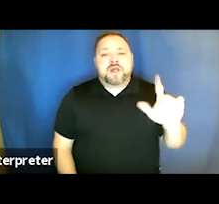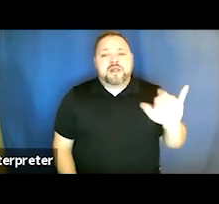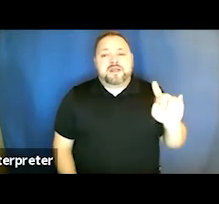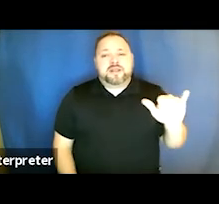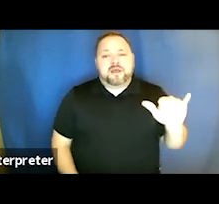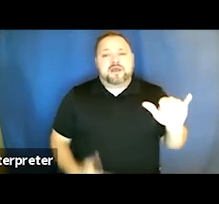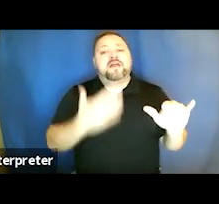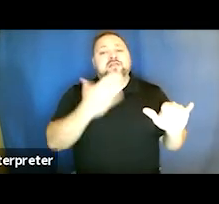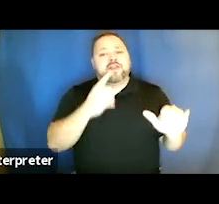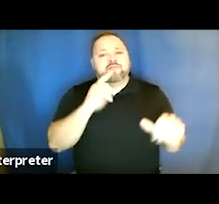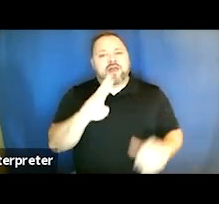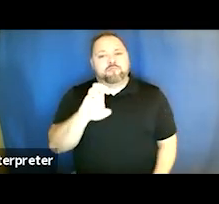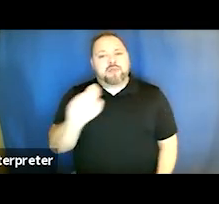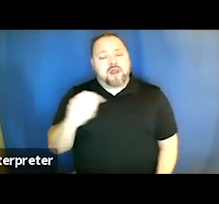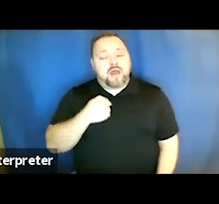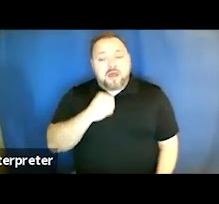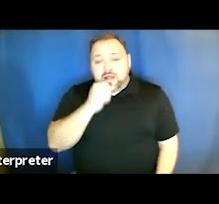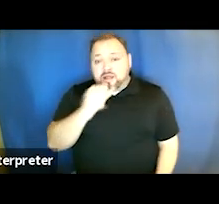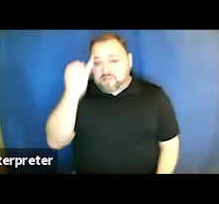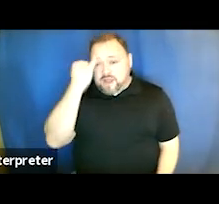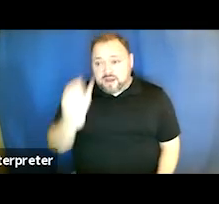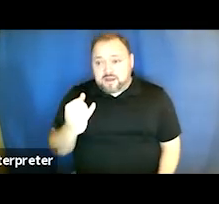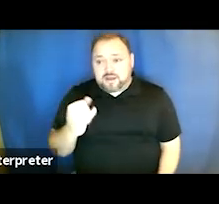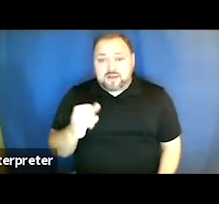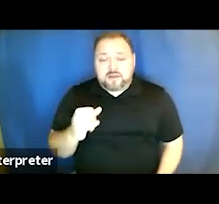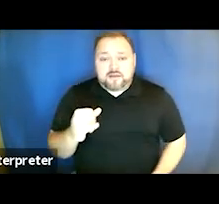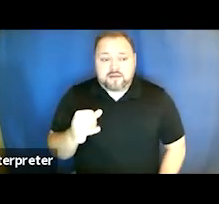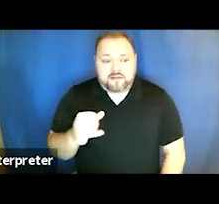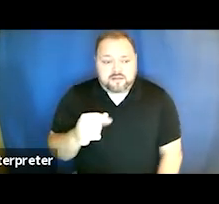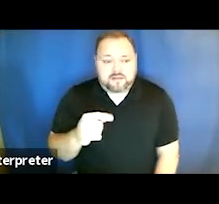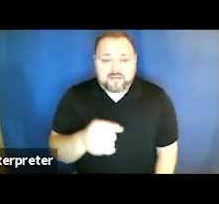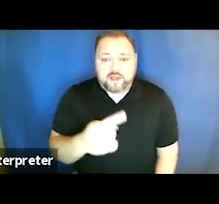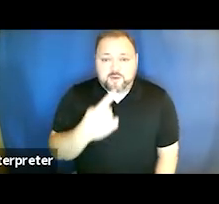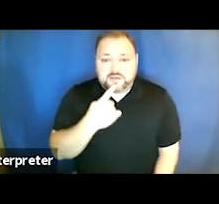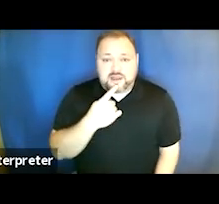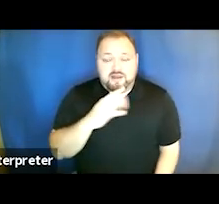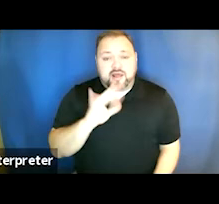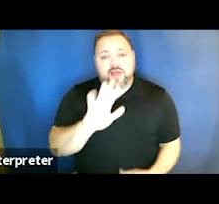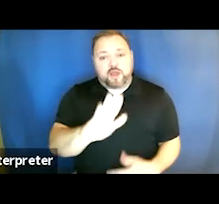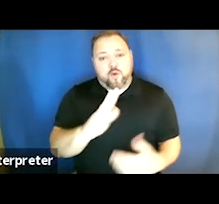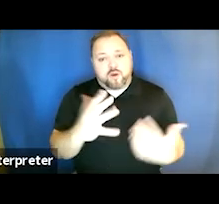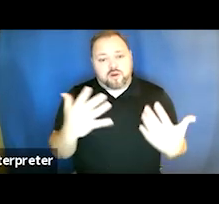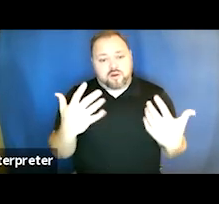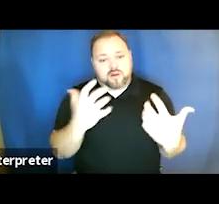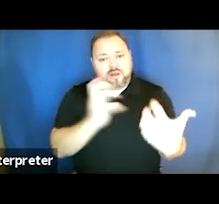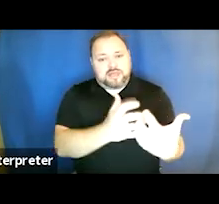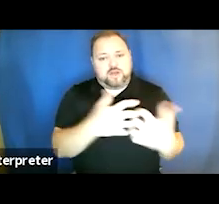I love this idea that you share that your intersectionality and your identity,